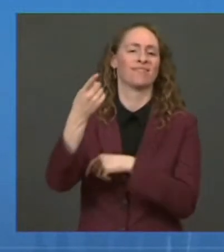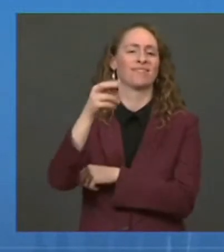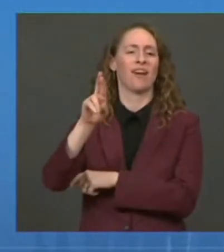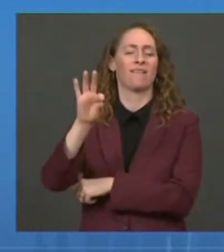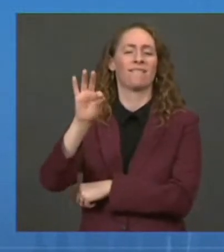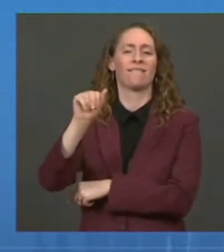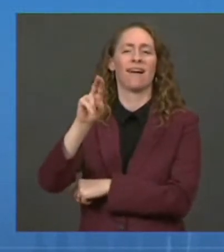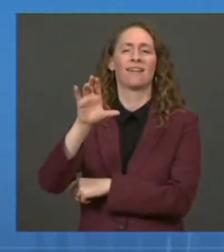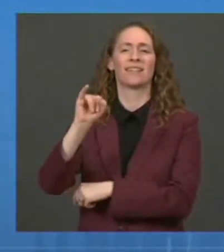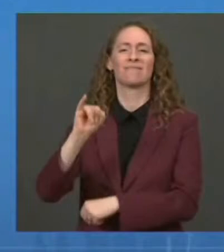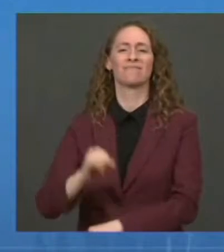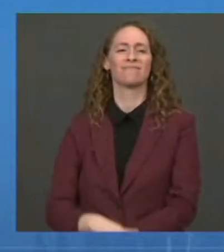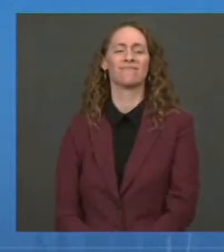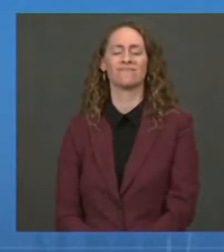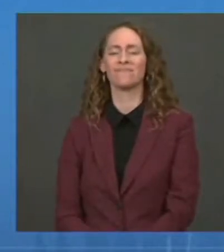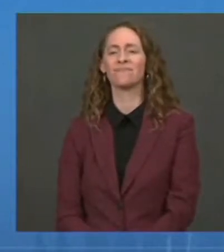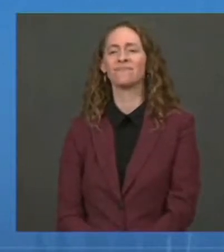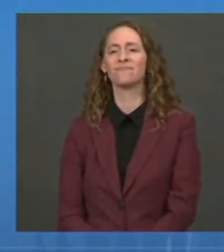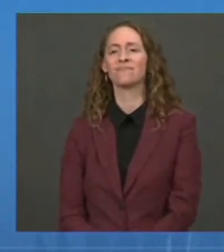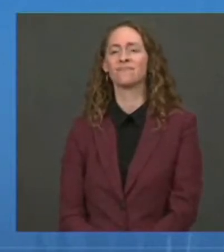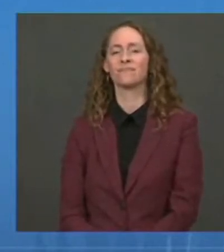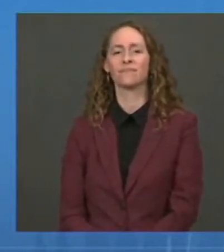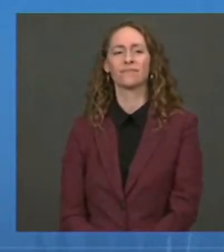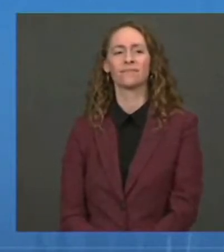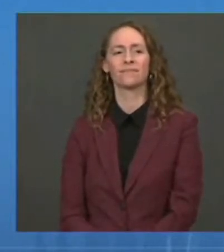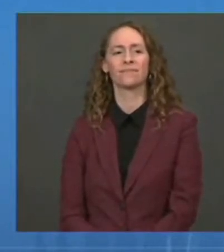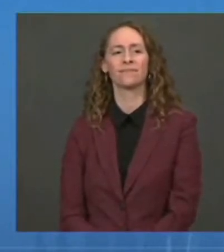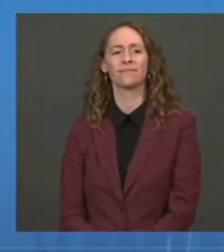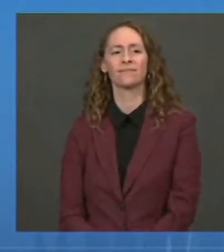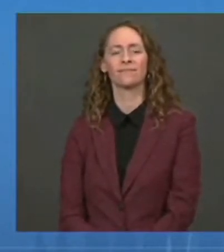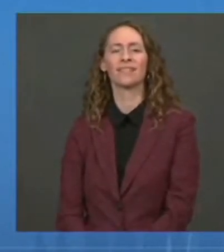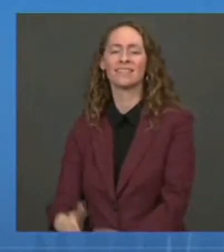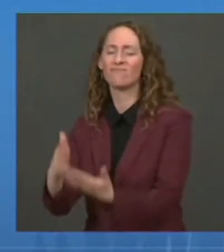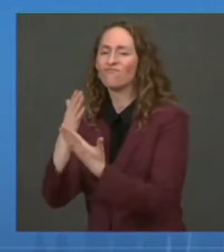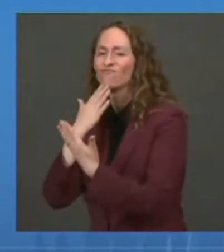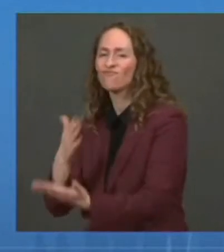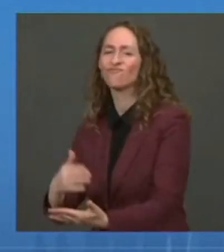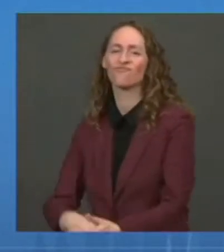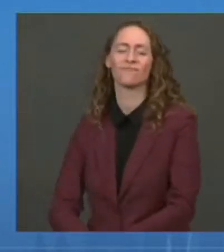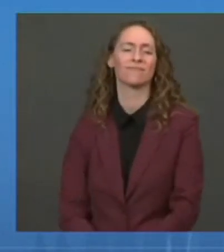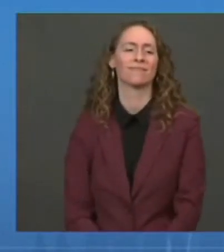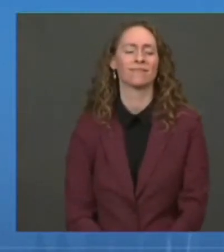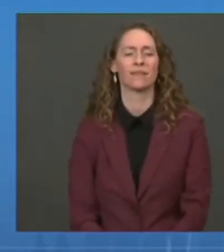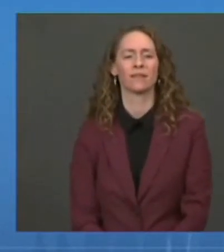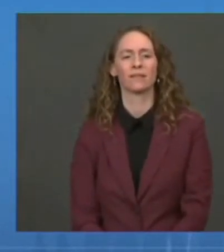THANK YOU.